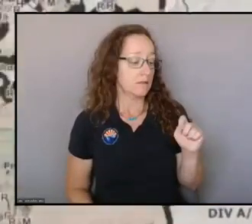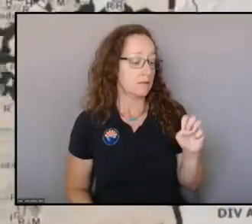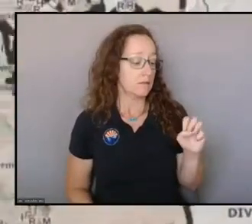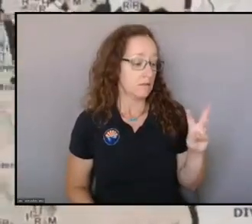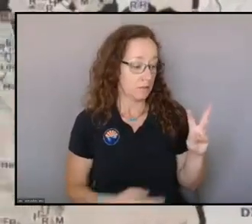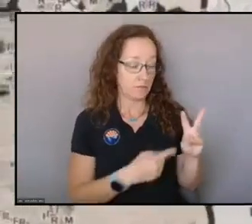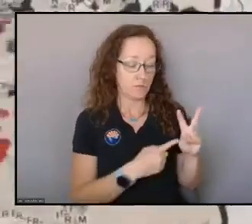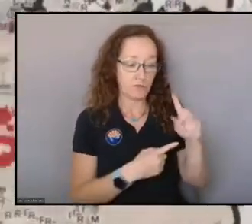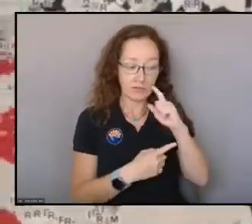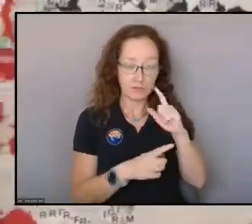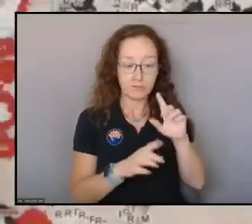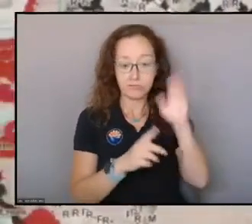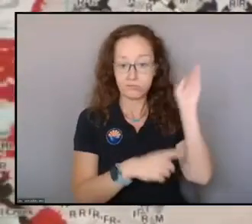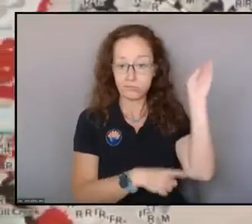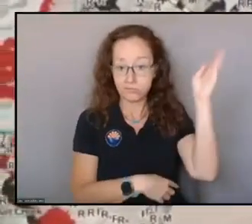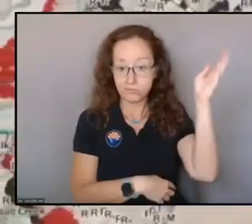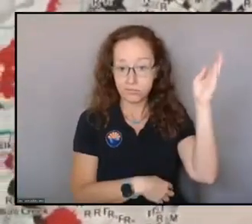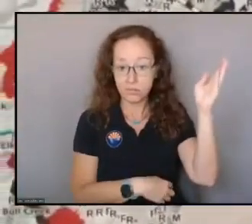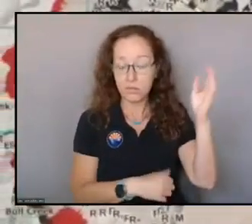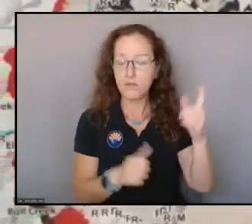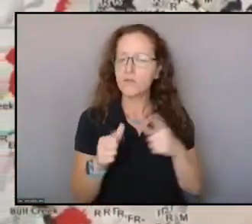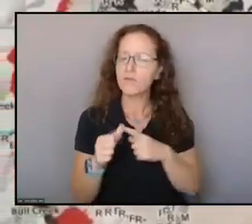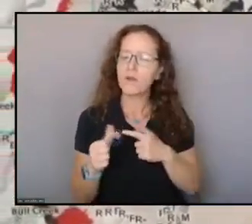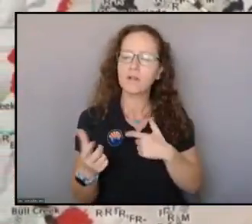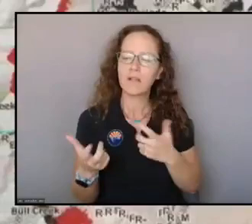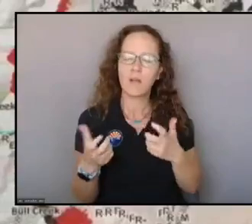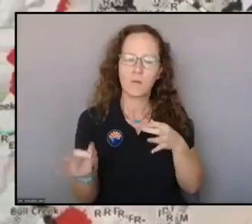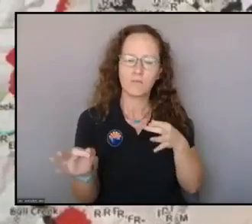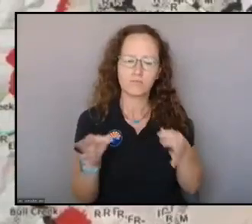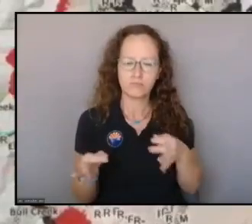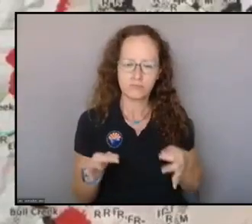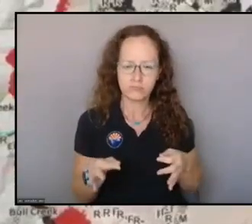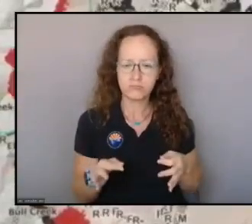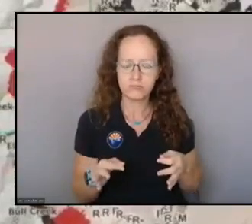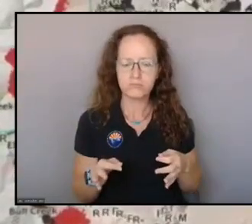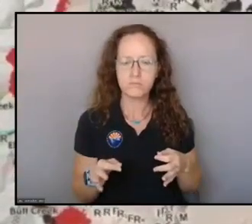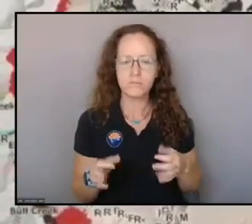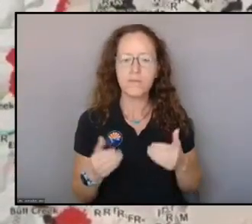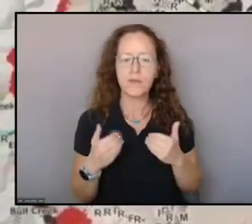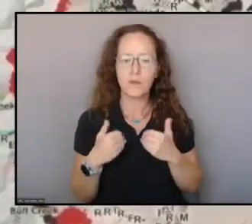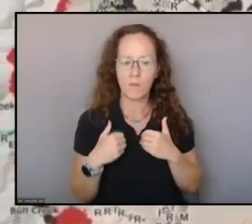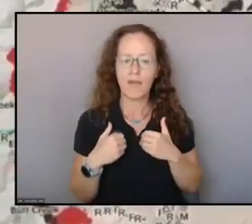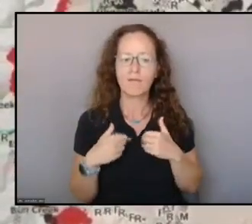REALLY FIRST TALK ABOUT THE FACT THAT WE DO HAVE FIRE RESTRICTIONS HERE IN SAN MIGUEL COUNTY.